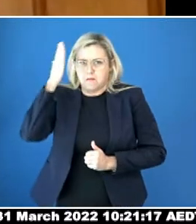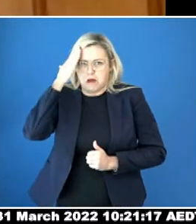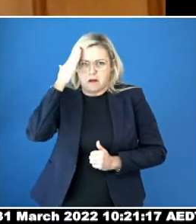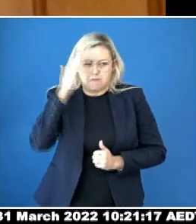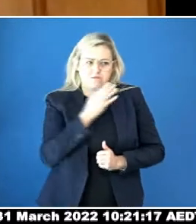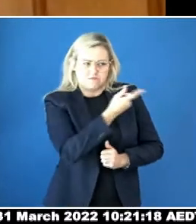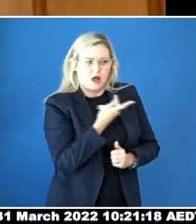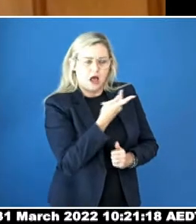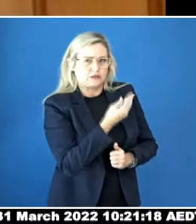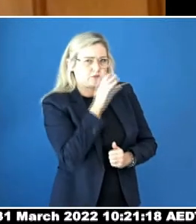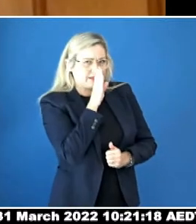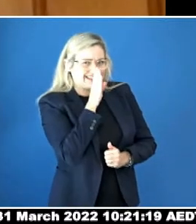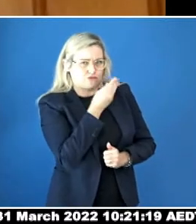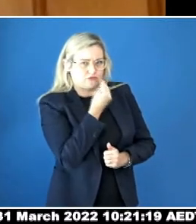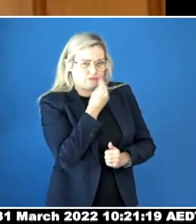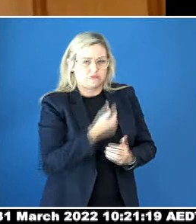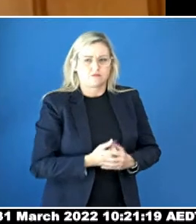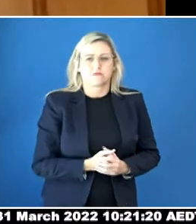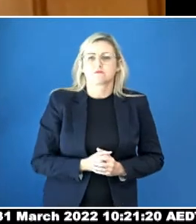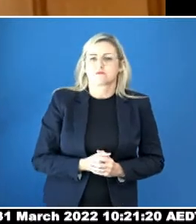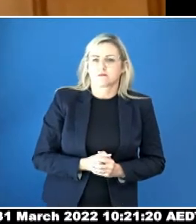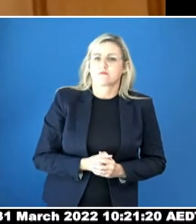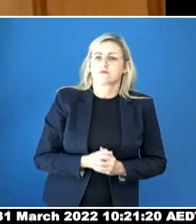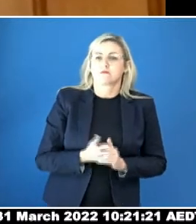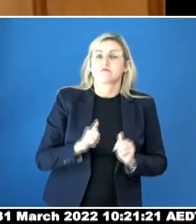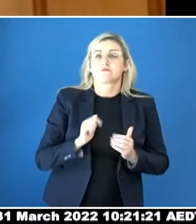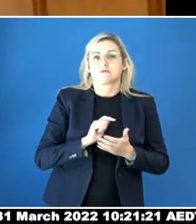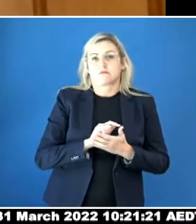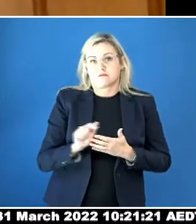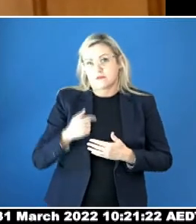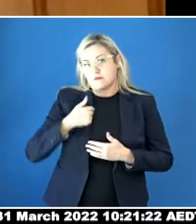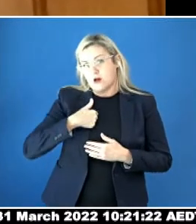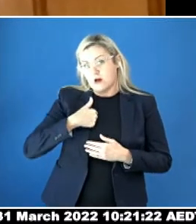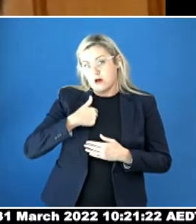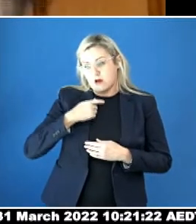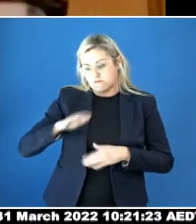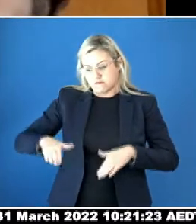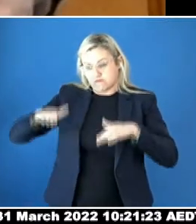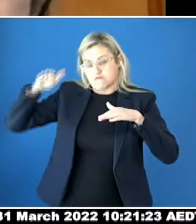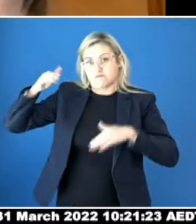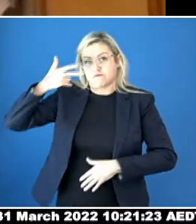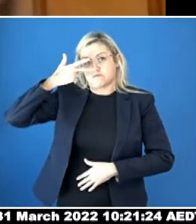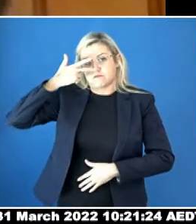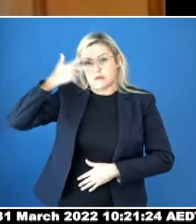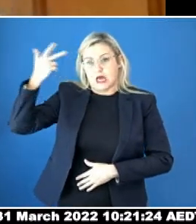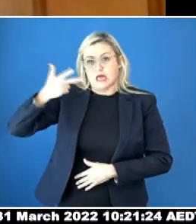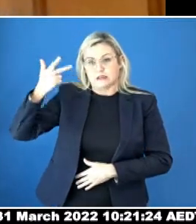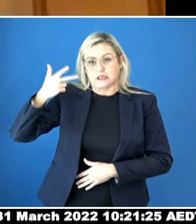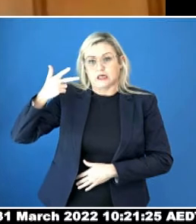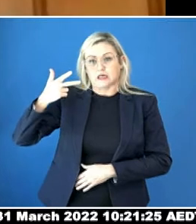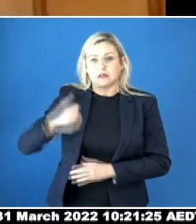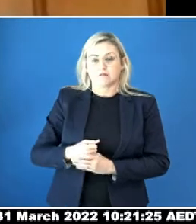wasn't well. And so when I was 18, I wasn't well at